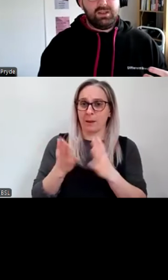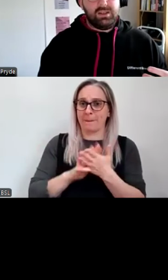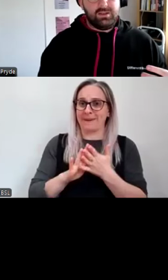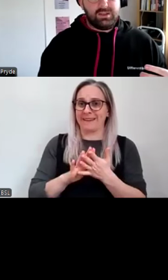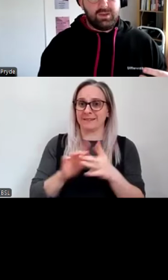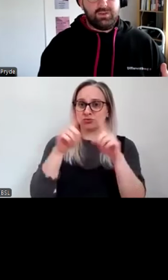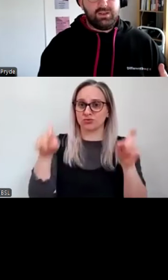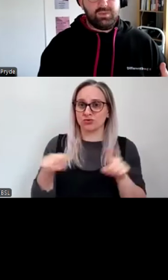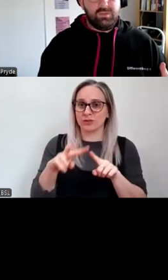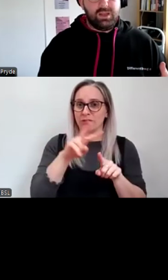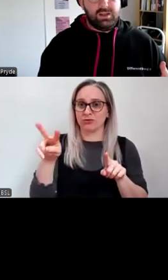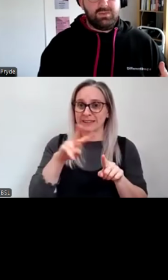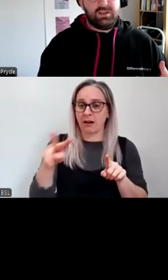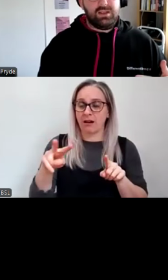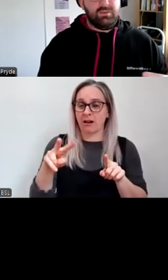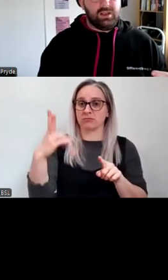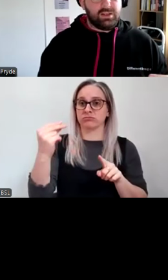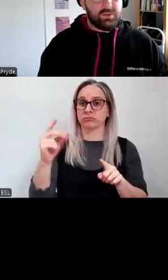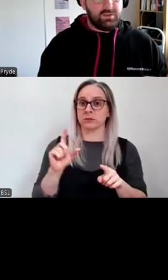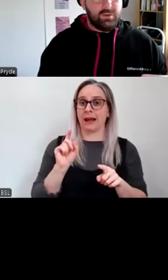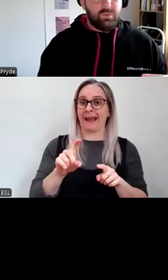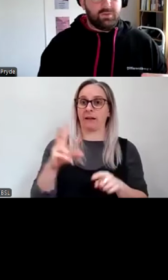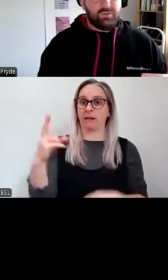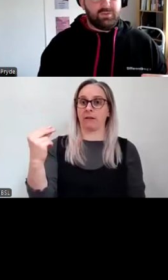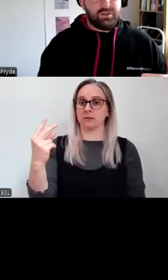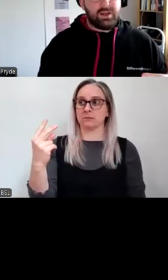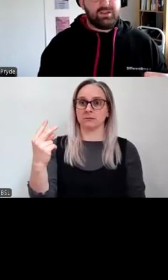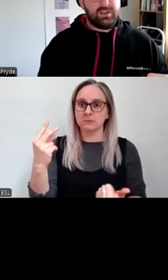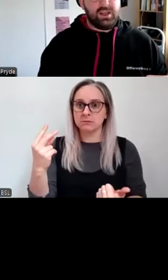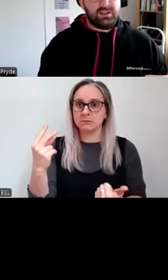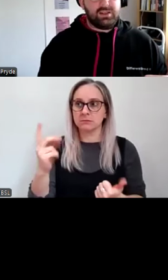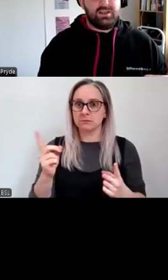Then see that there's some effort that's been made, we can see links with a proper descriptive text.